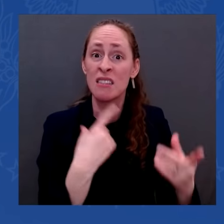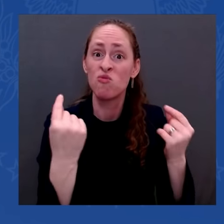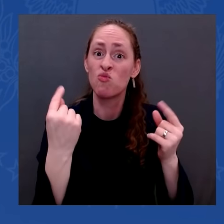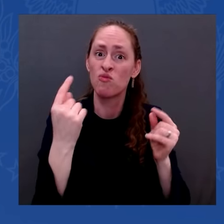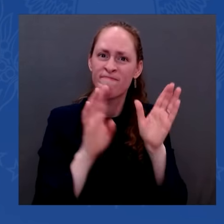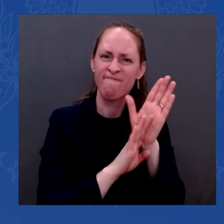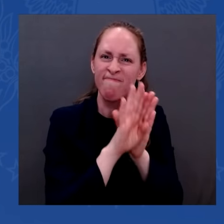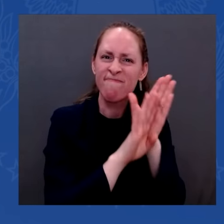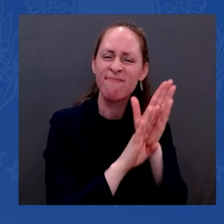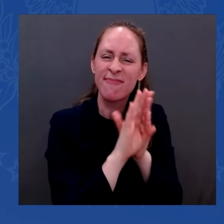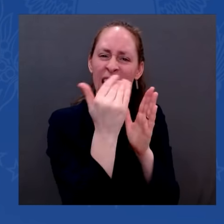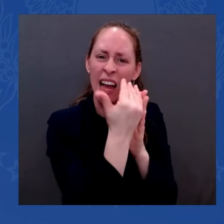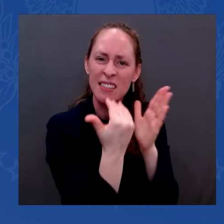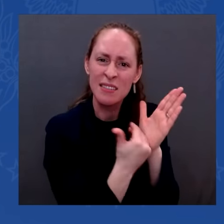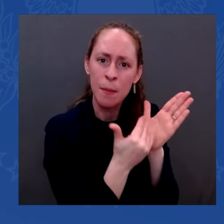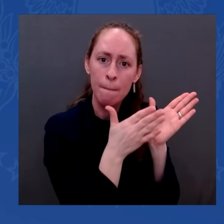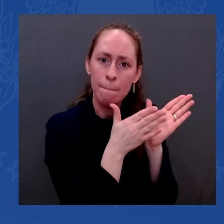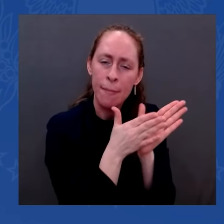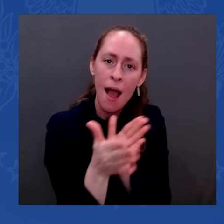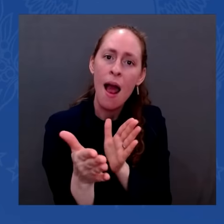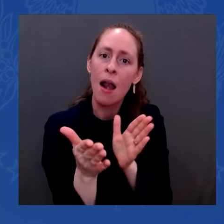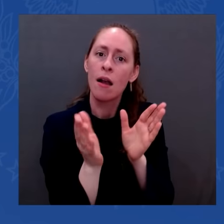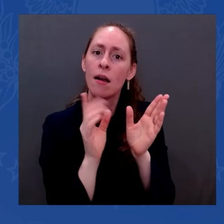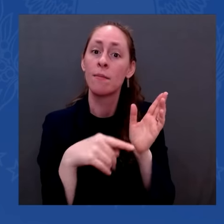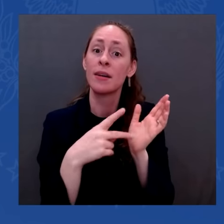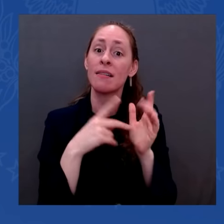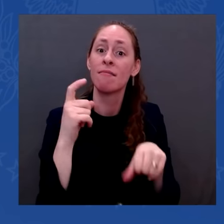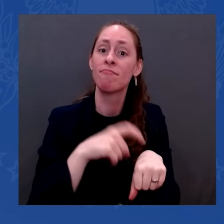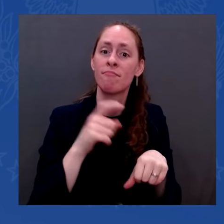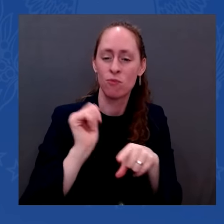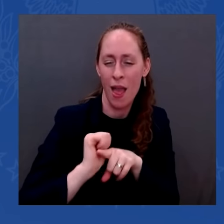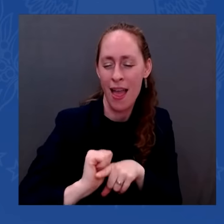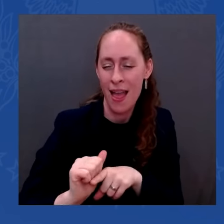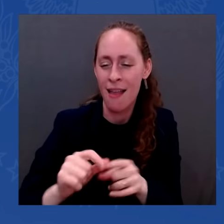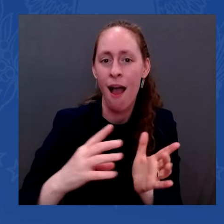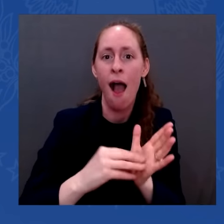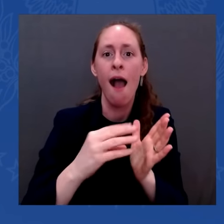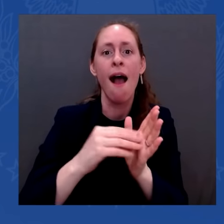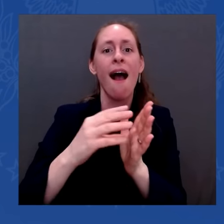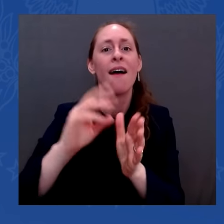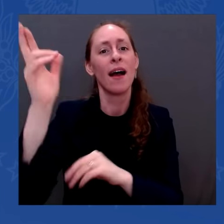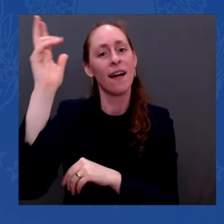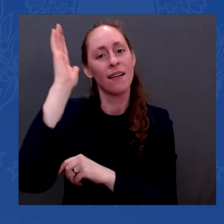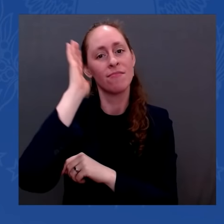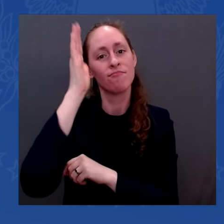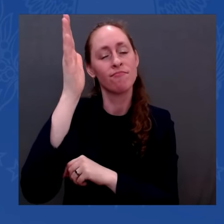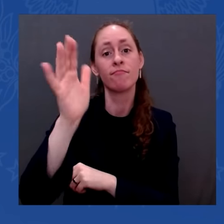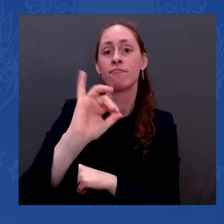Also, internships, which apply to, you know, engineers. And -- and things like that.